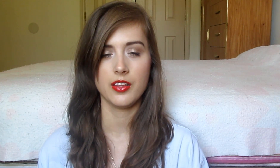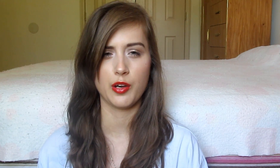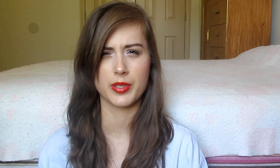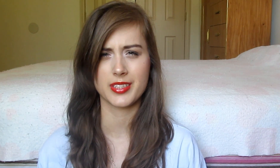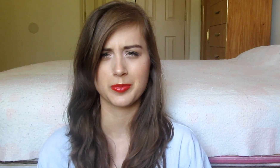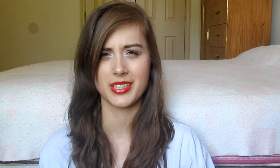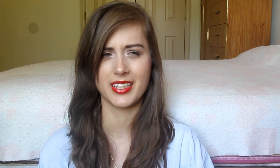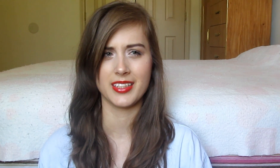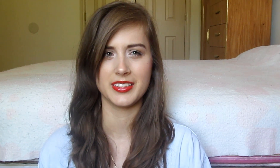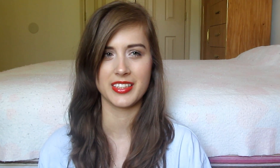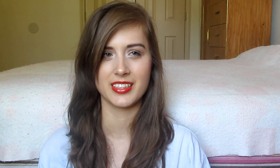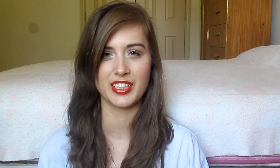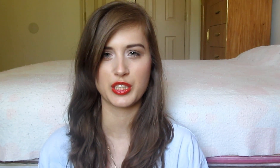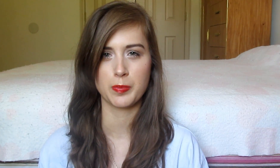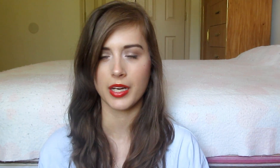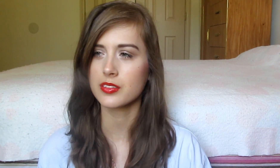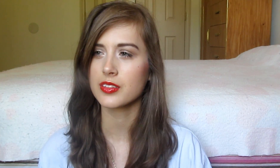was something I didn’t expect.